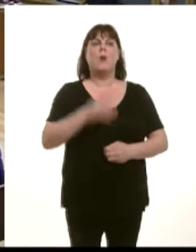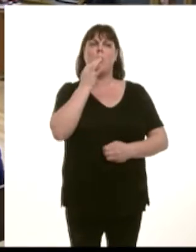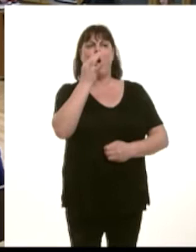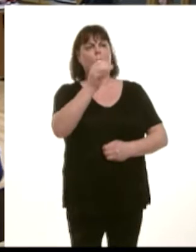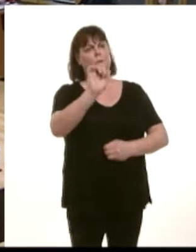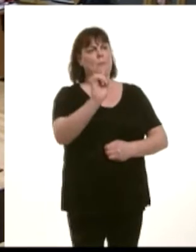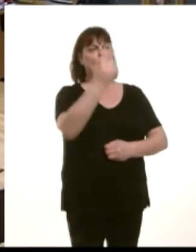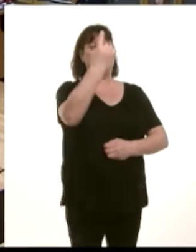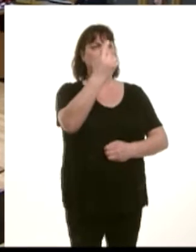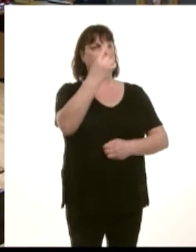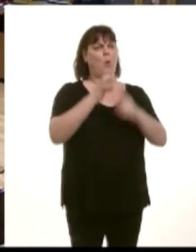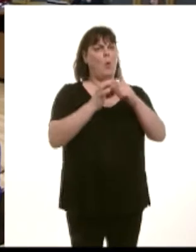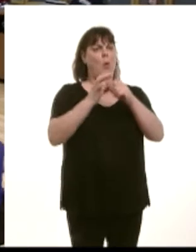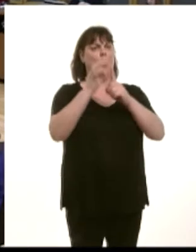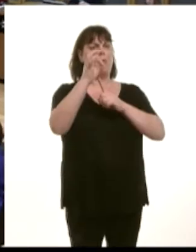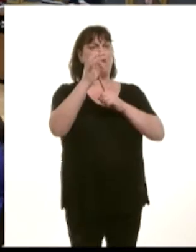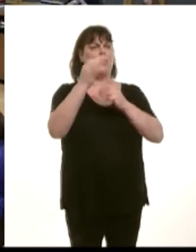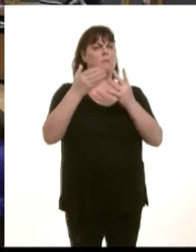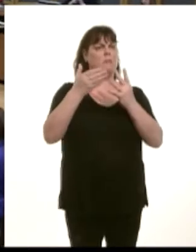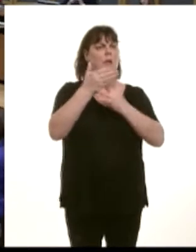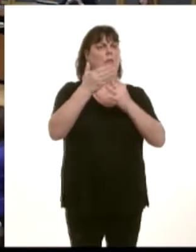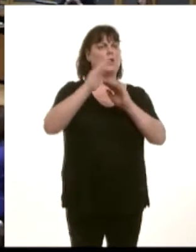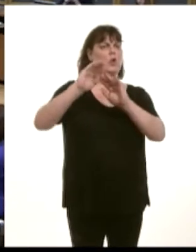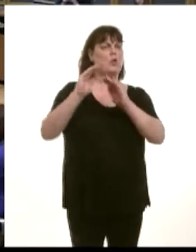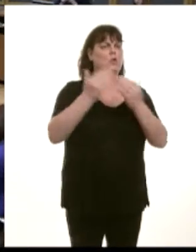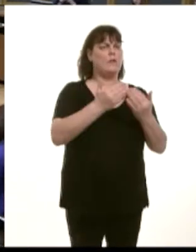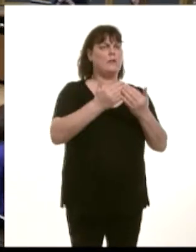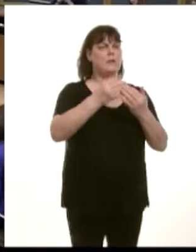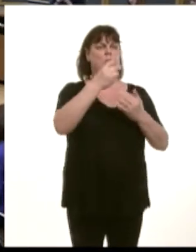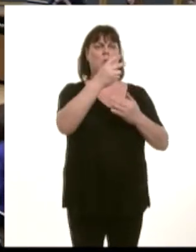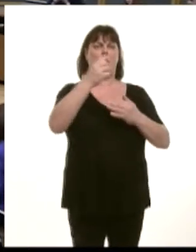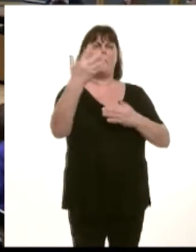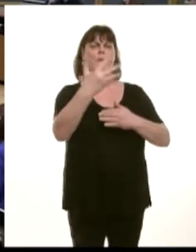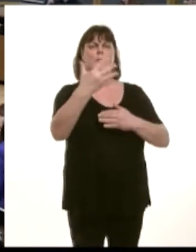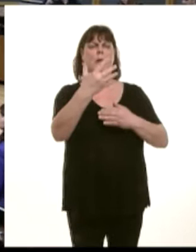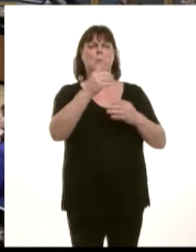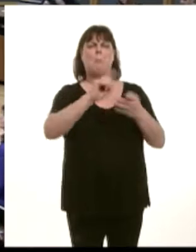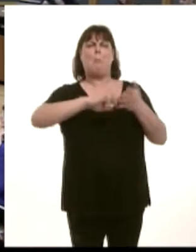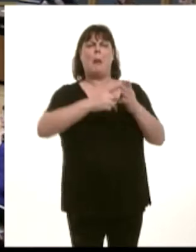Mohammad Asghar: Carwyn Jones: Can I thank the Member for his